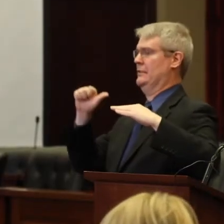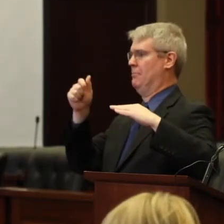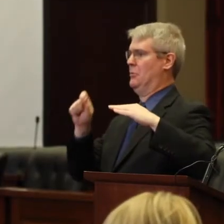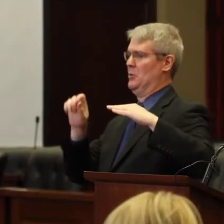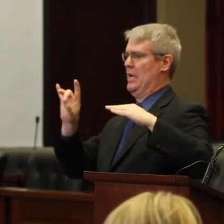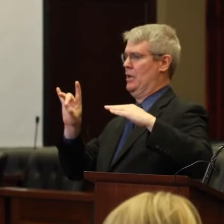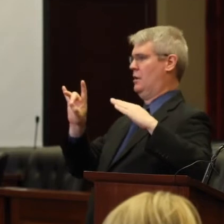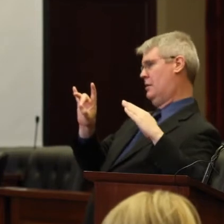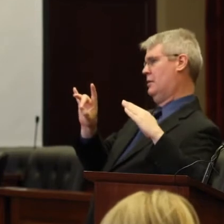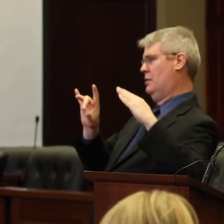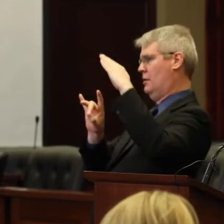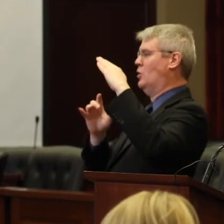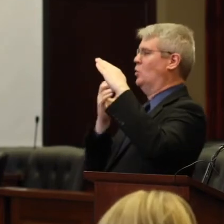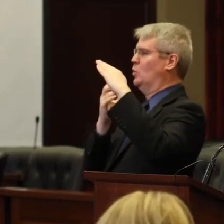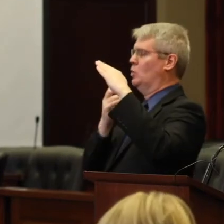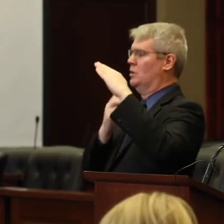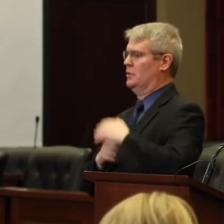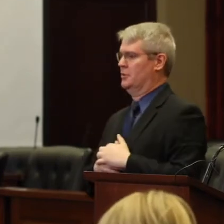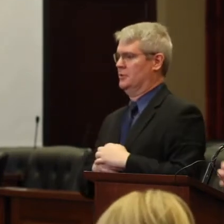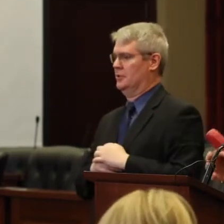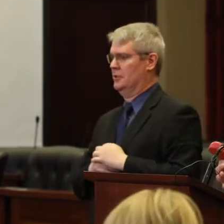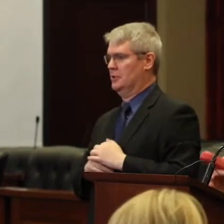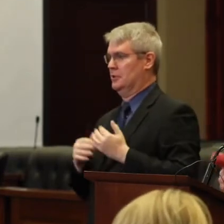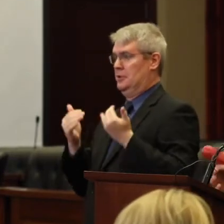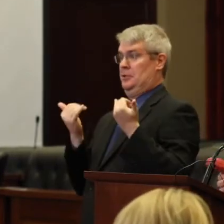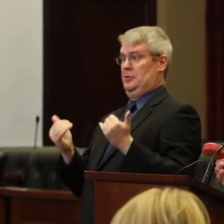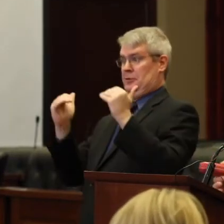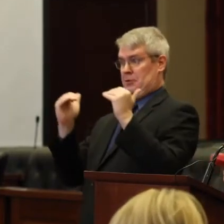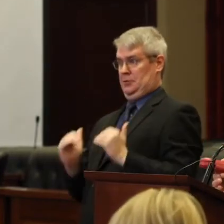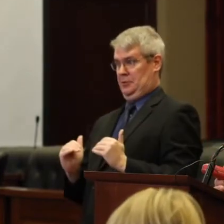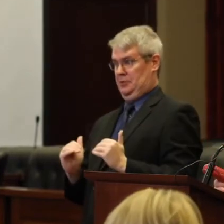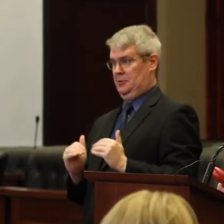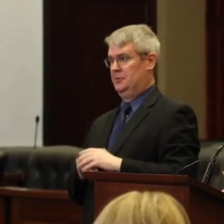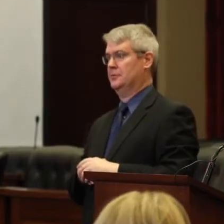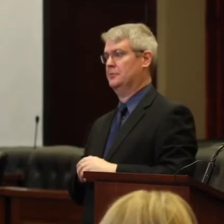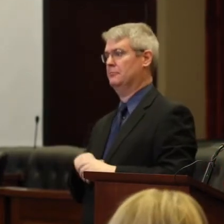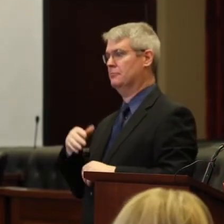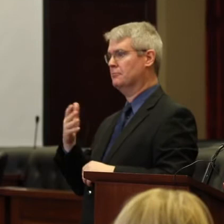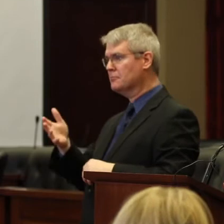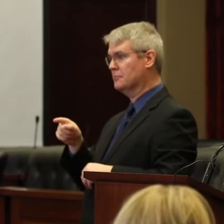these are people coming into emergency department with a syndrome, or a bunch of symptoms that could be COVID.